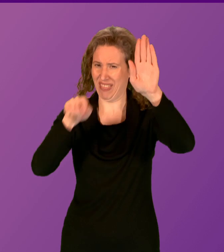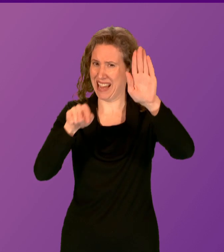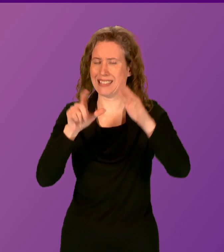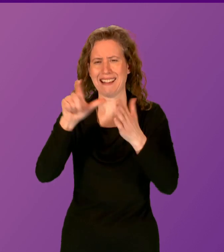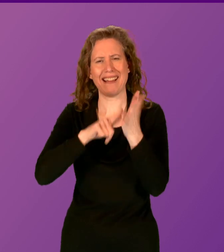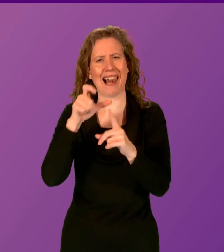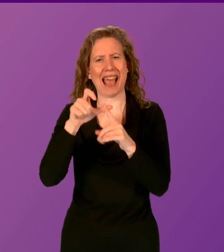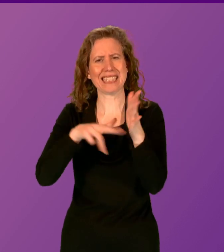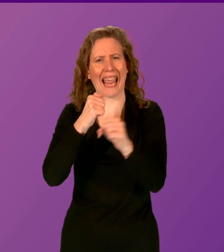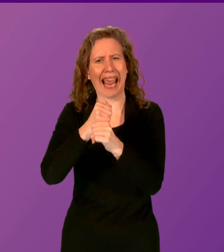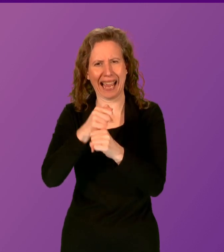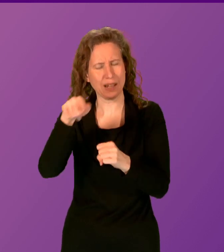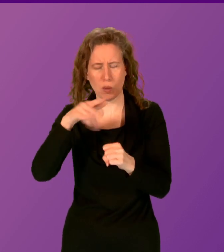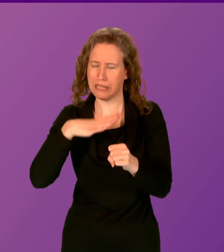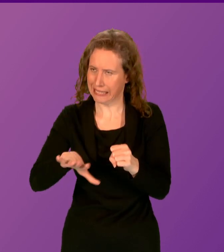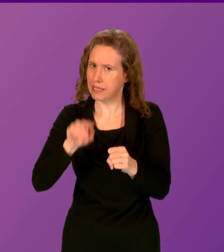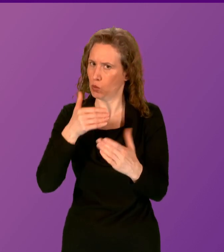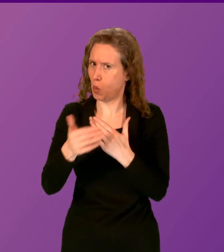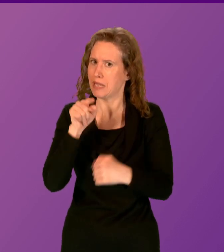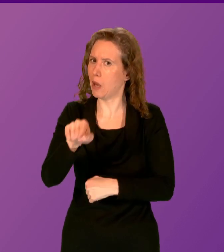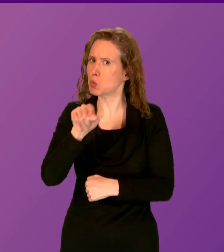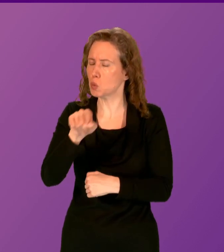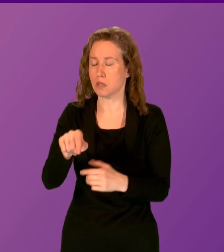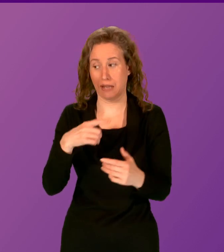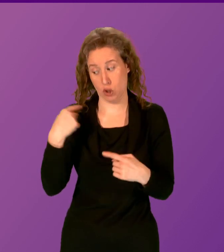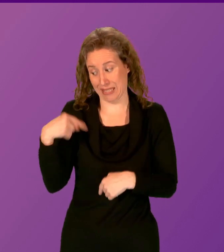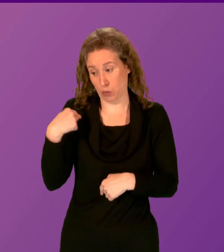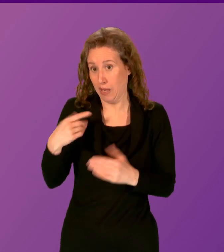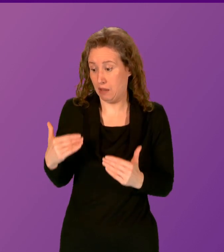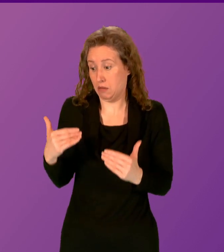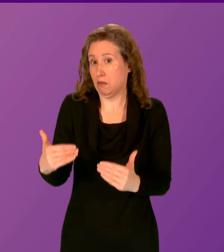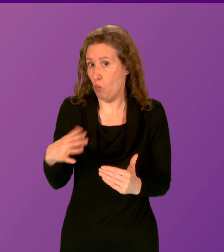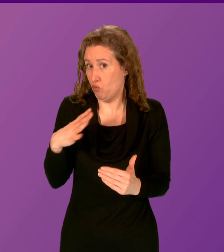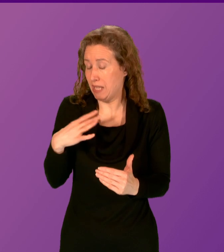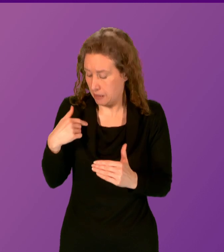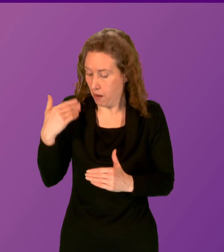important that the bill continues to make progress—the stage 1 debate took place this